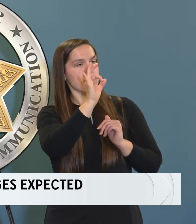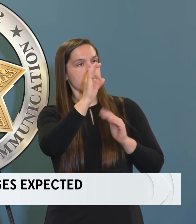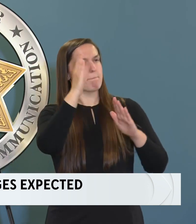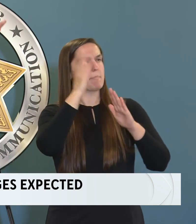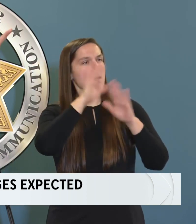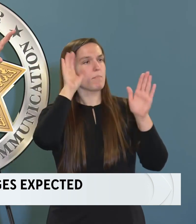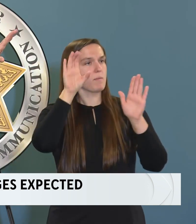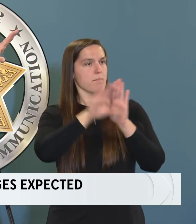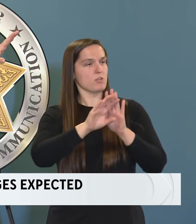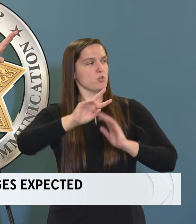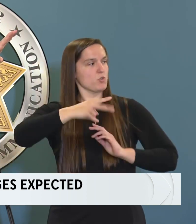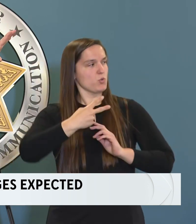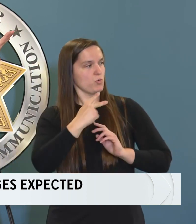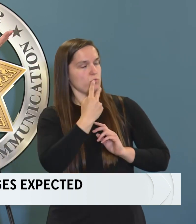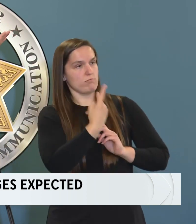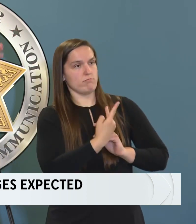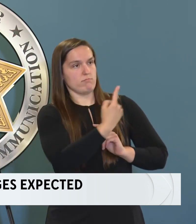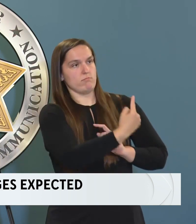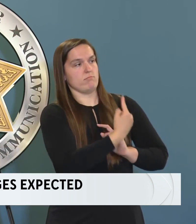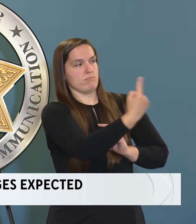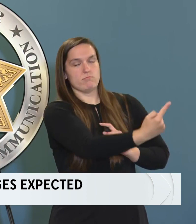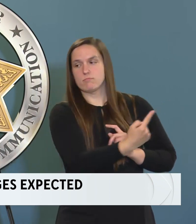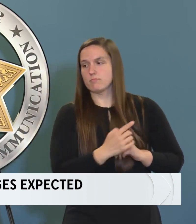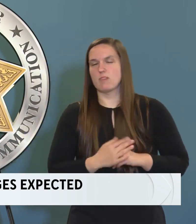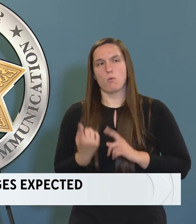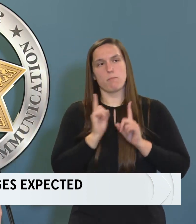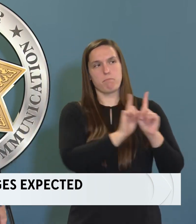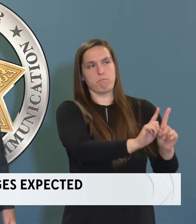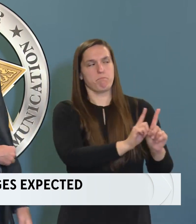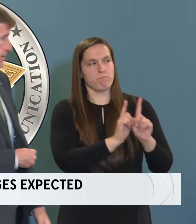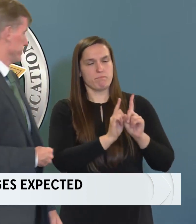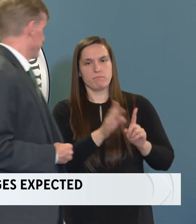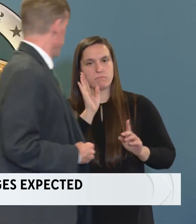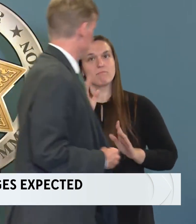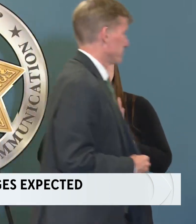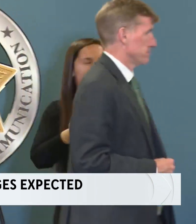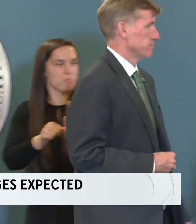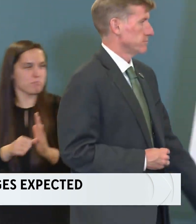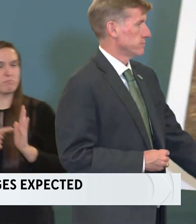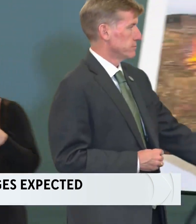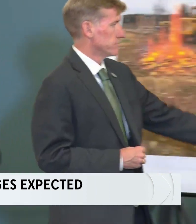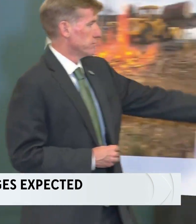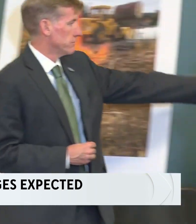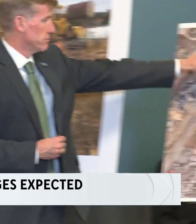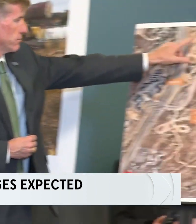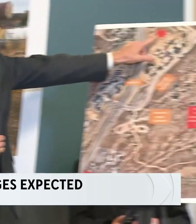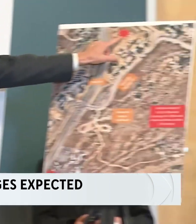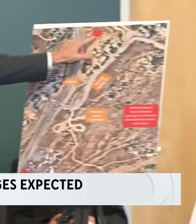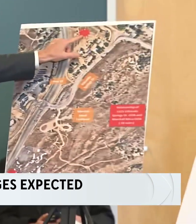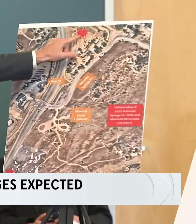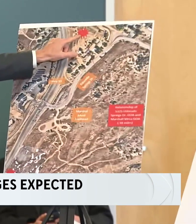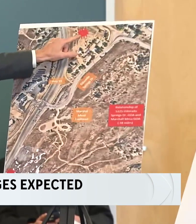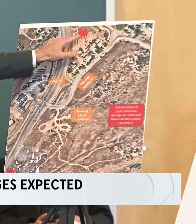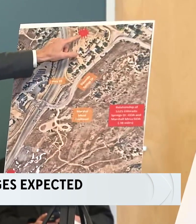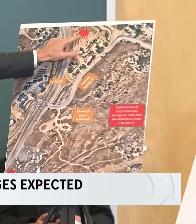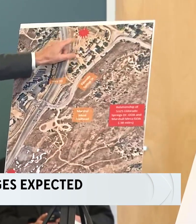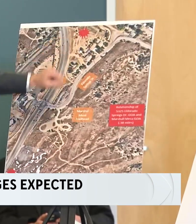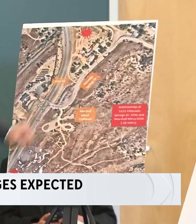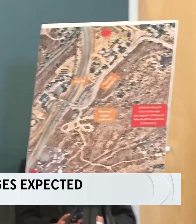WITH REGARDS TO 5325 EL DORADO WHICH IS REPRESENTED BY THAT RED DOT AT THE TOP OF THE PHOTO